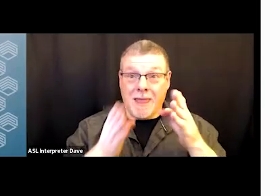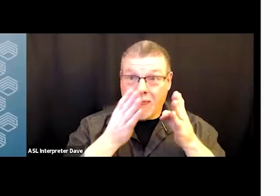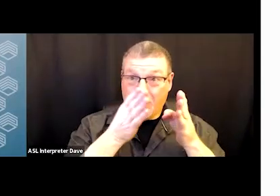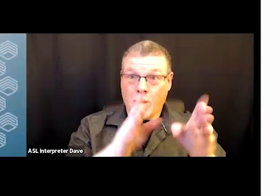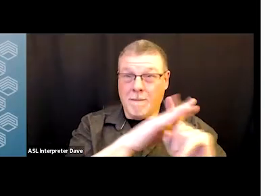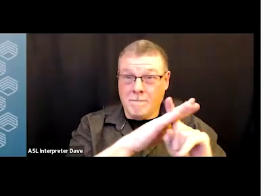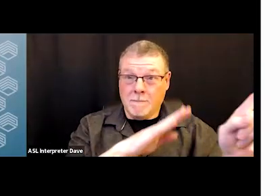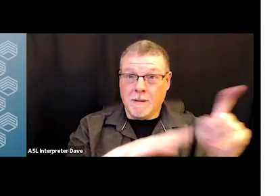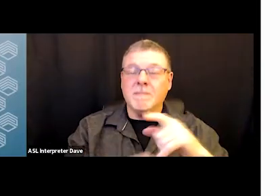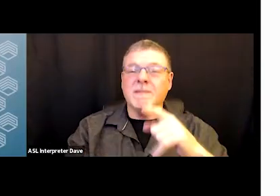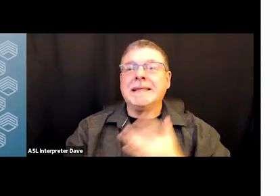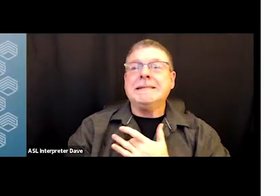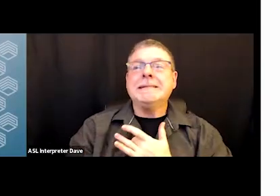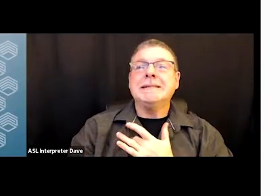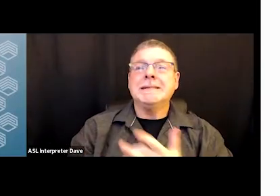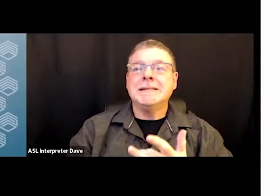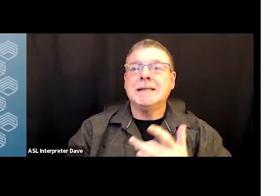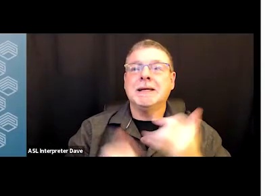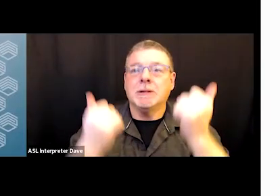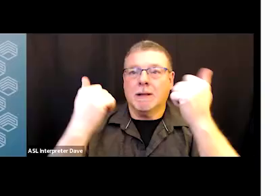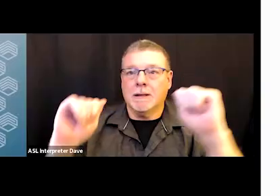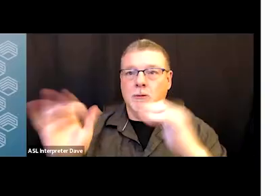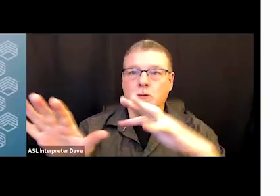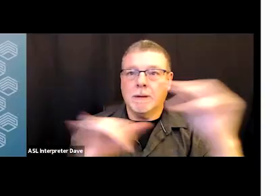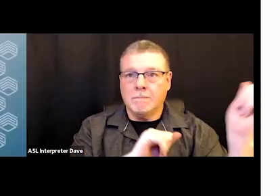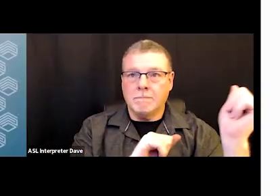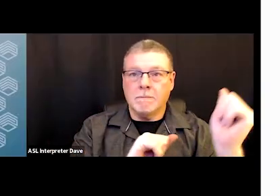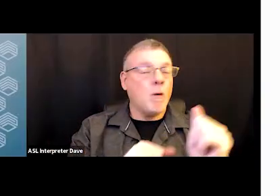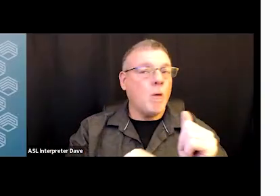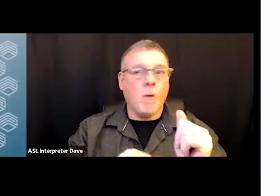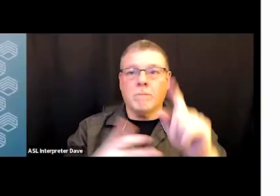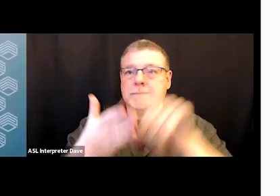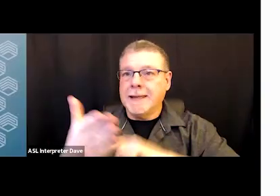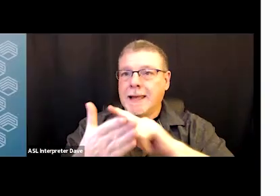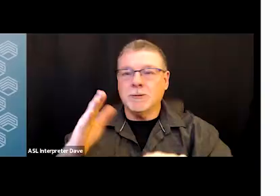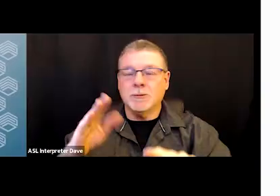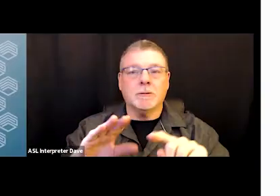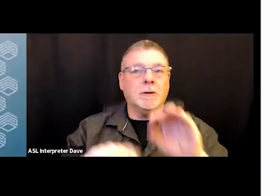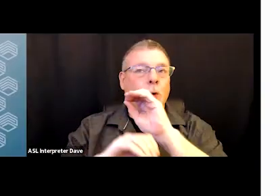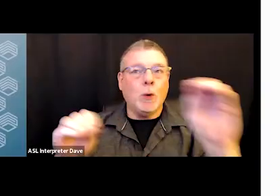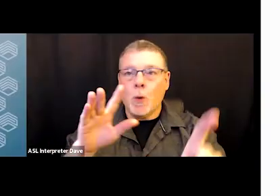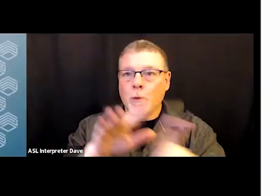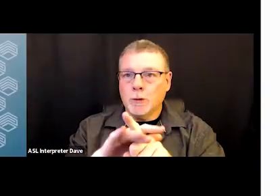is that they attempt to leave, or that they no-show, or they cancel, or they arrive late,